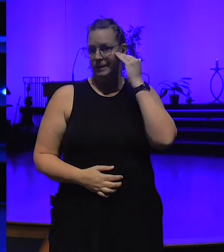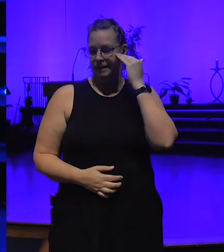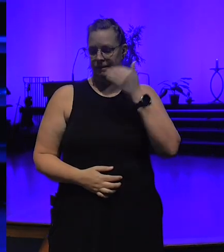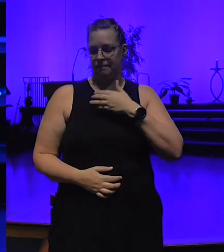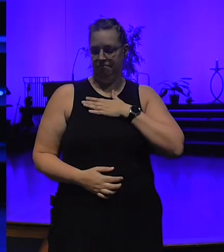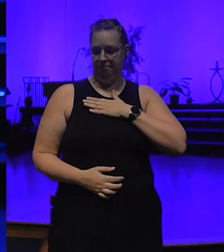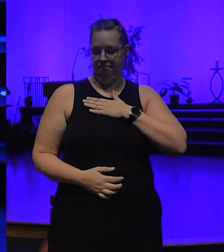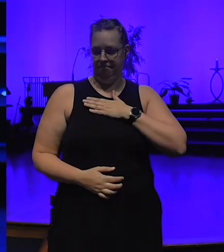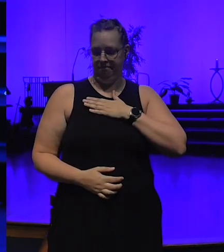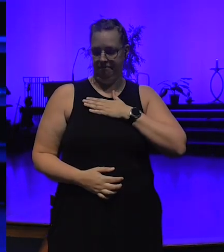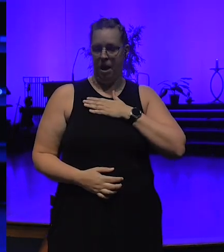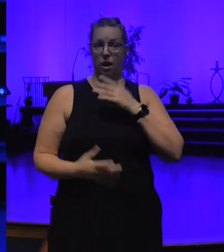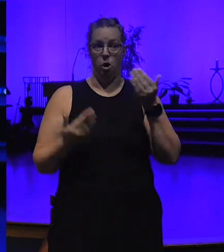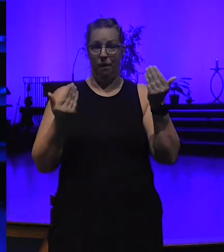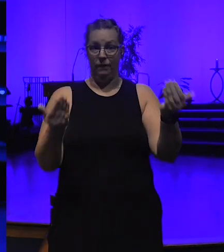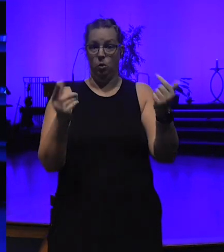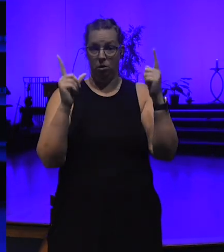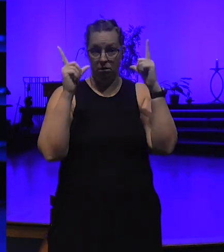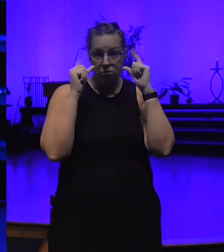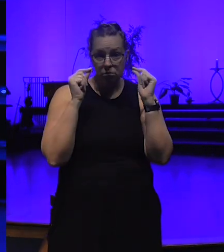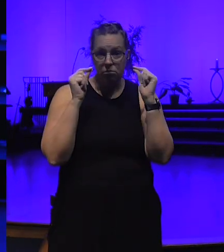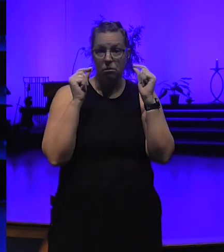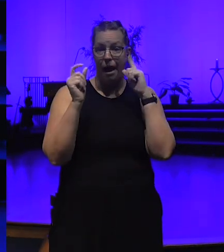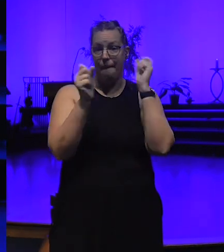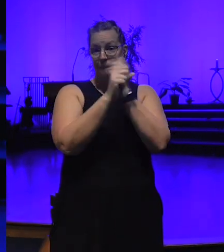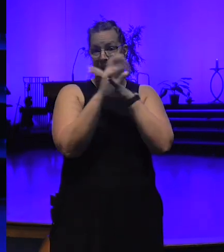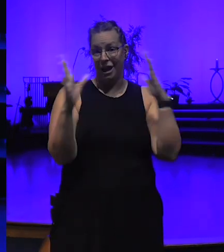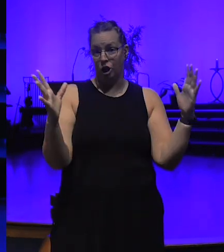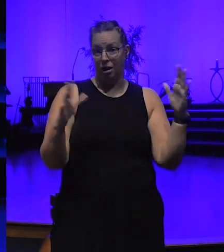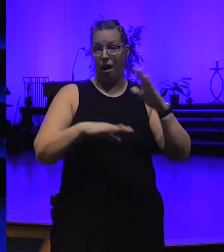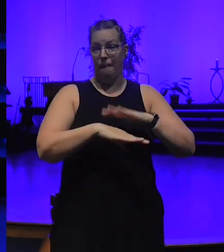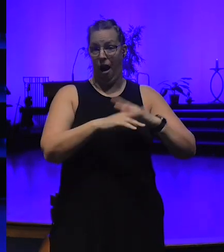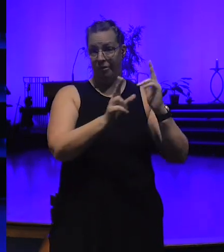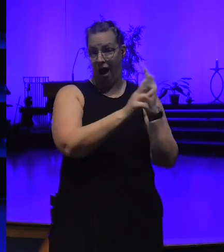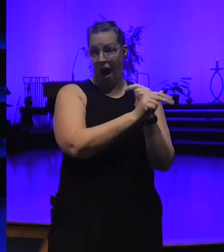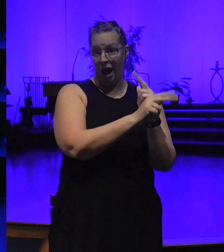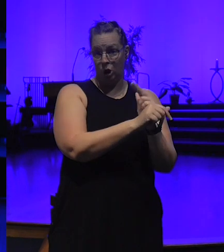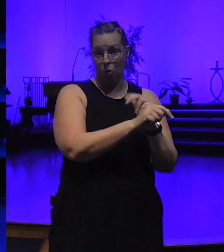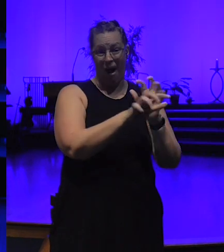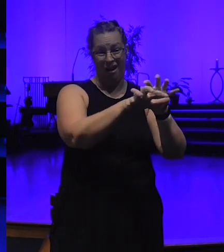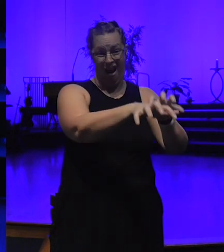you close your eyes right now and imagine that you're on that 405 freeway what does the traffic